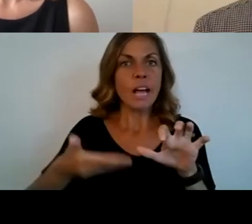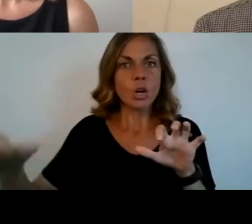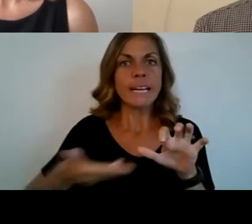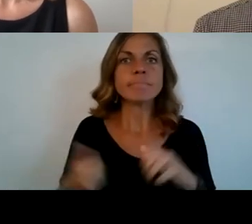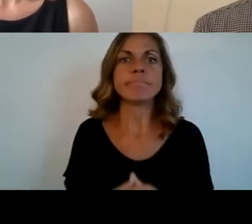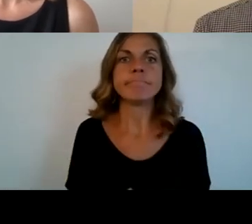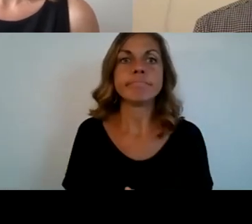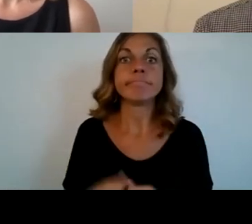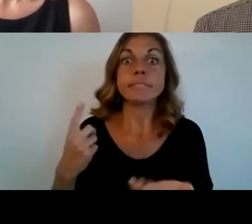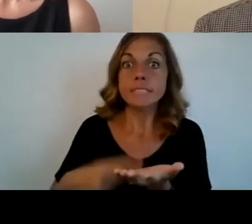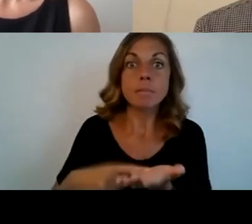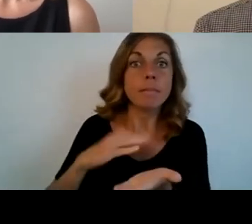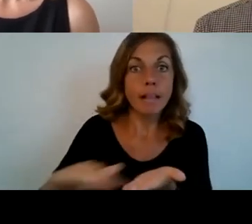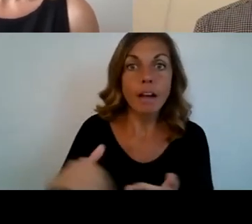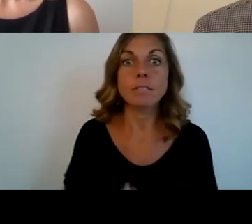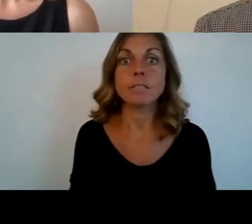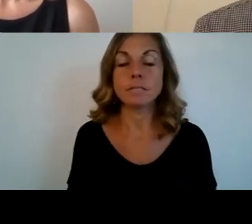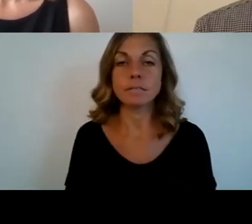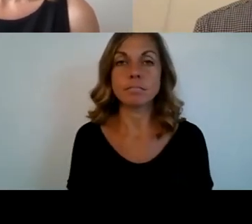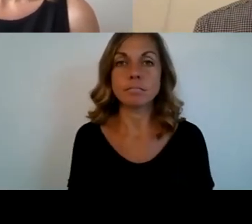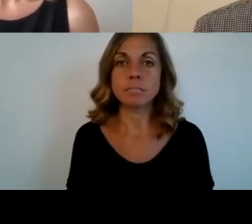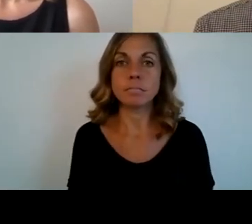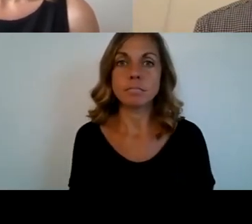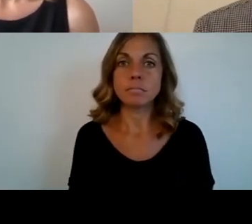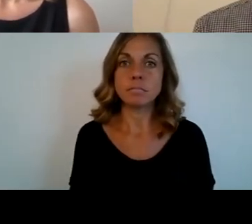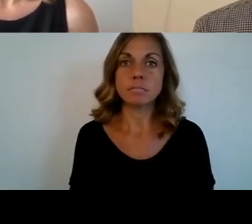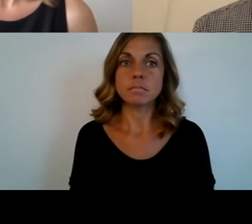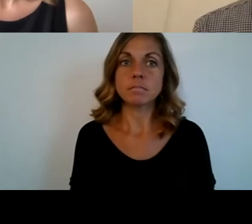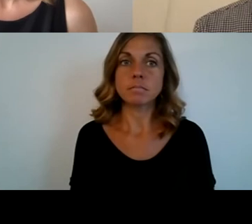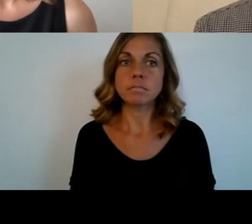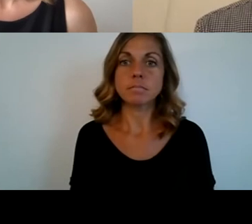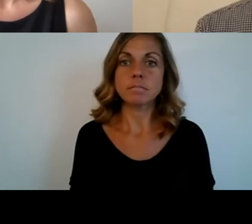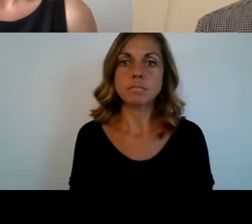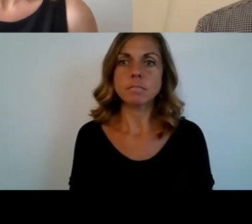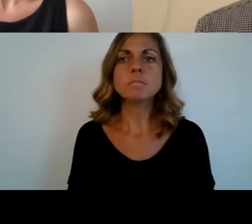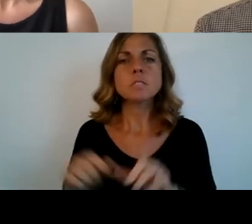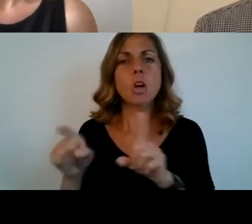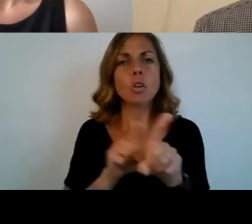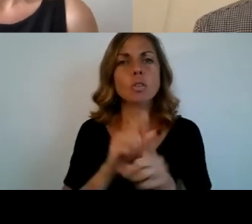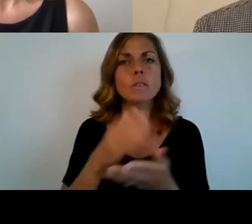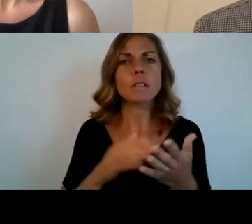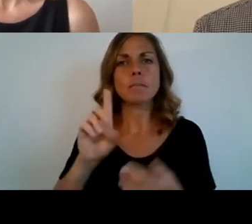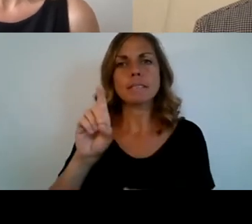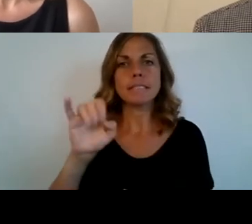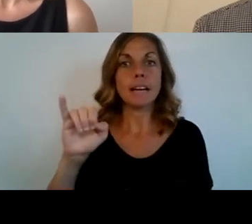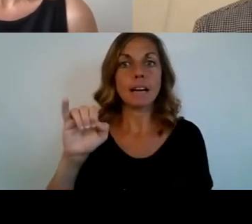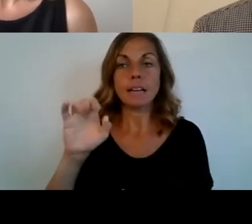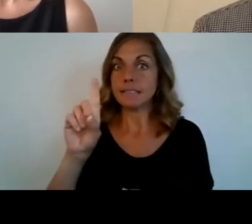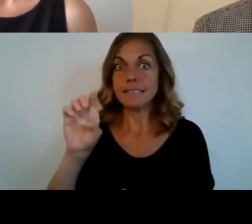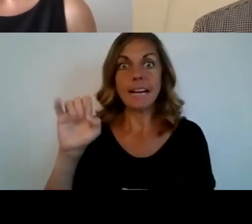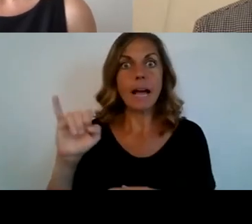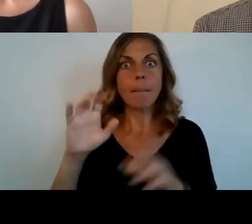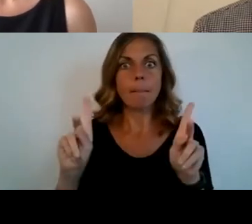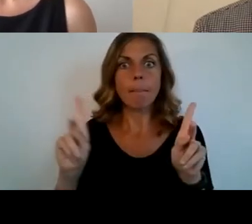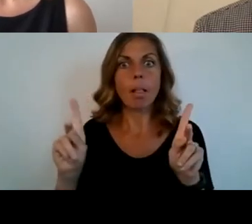Sometimes layoffs. And then also some D&I people are losing their positions. So, with